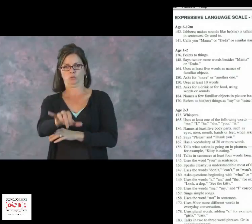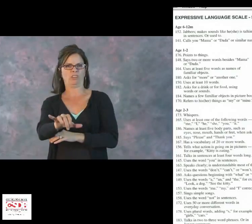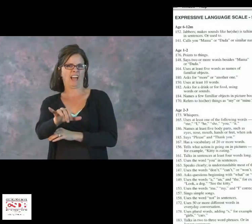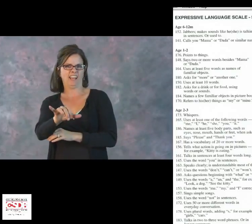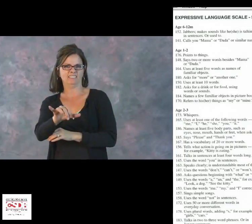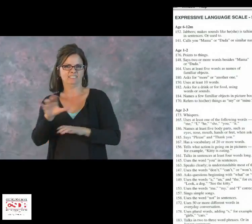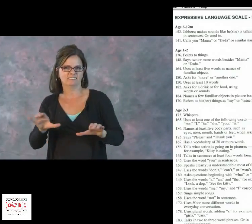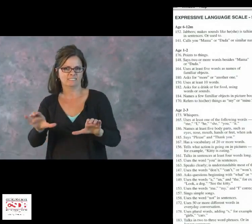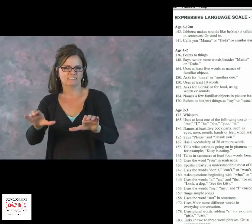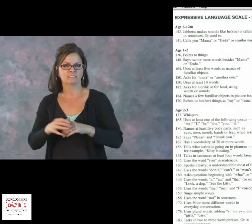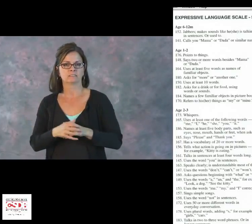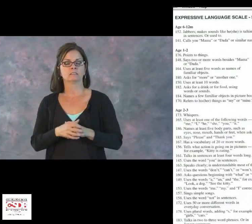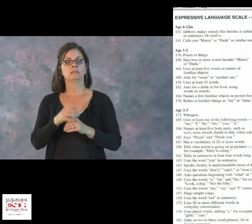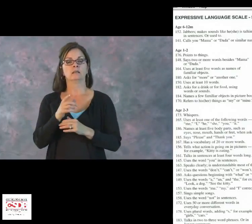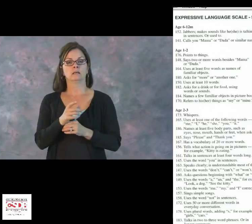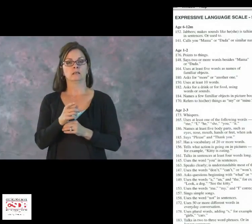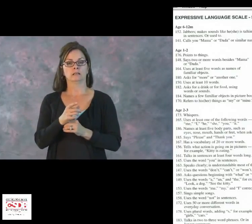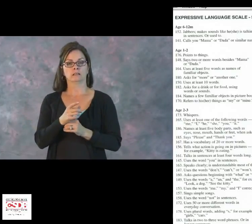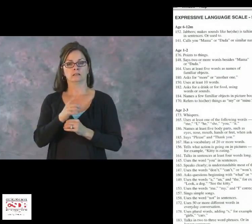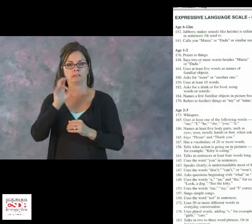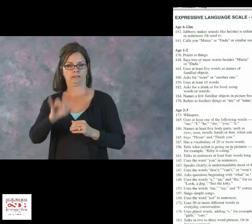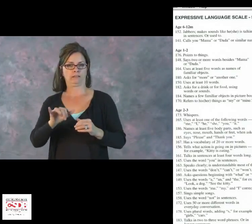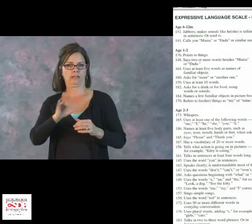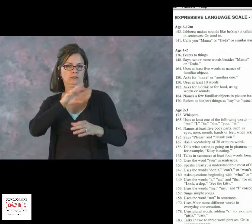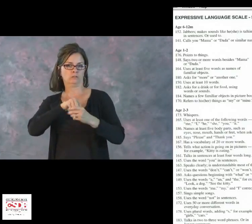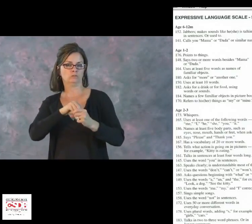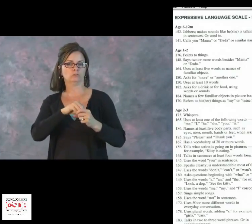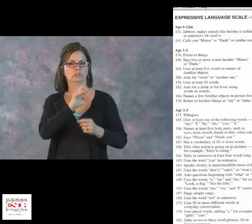and it presents that information for the earlier ages in months.